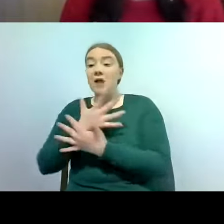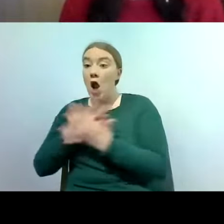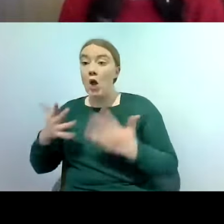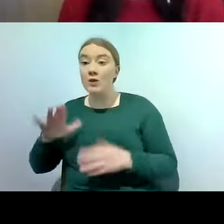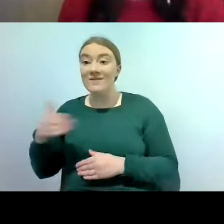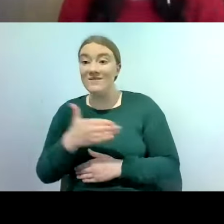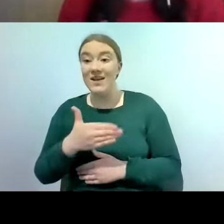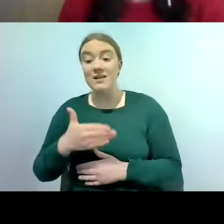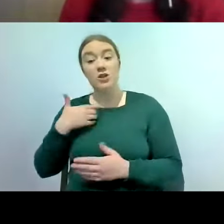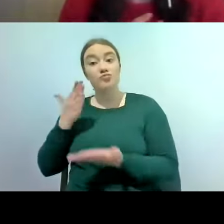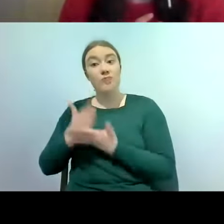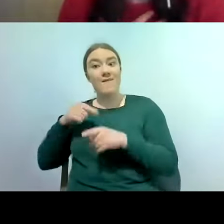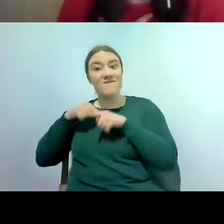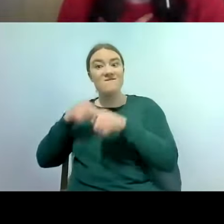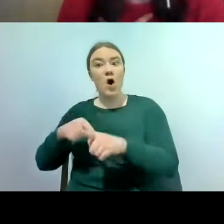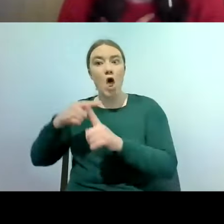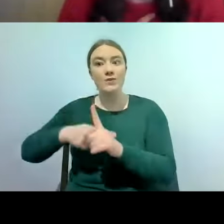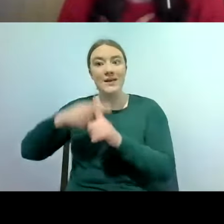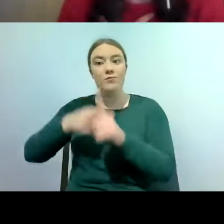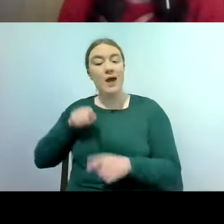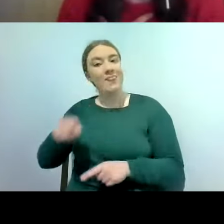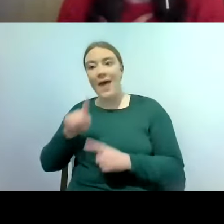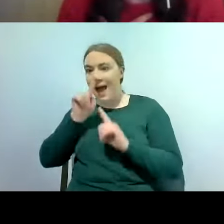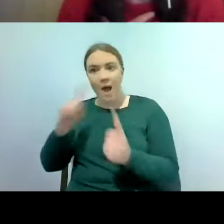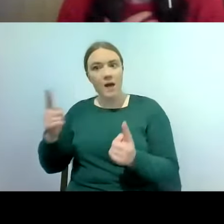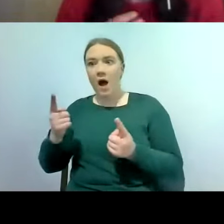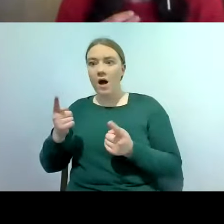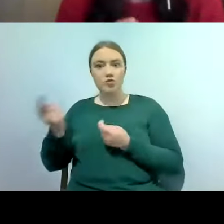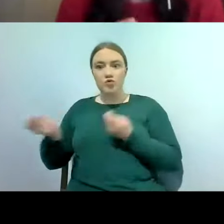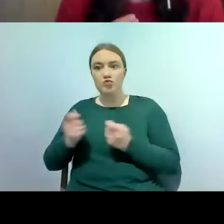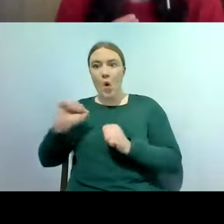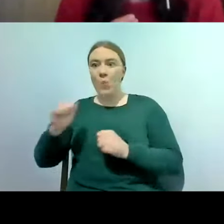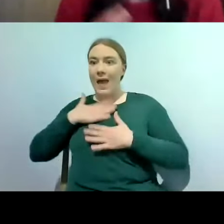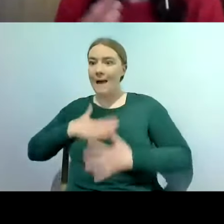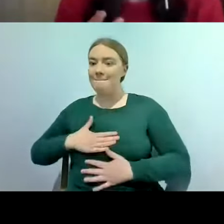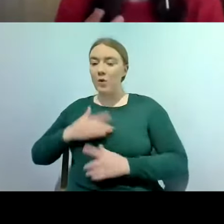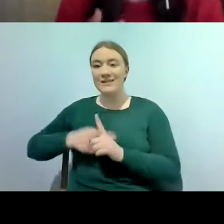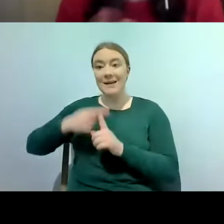they don't have the ability to regulate their own body temperature and so they want to put their